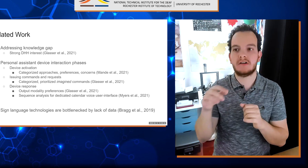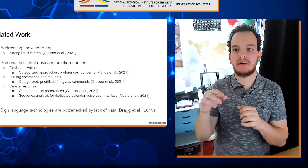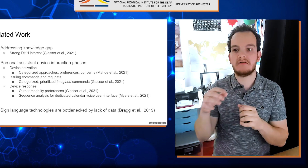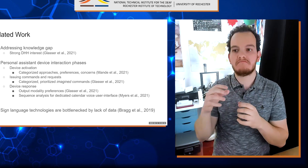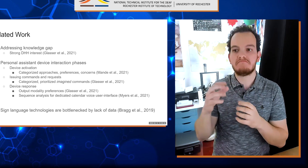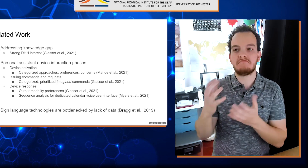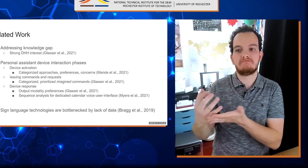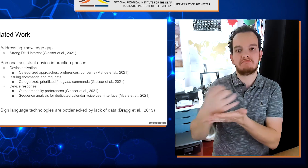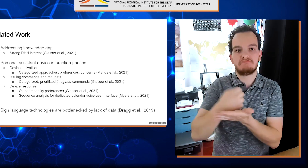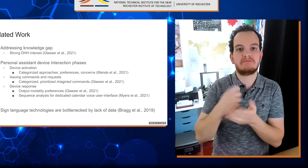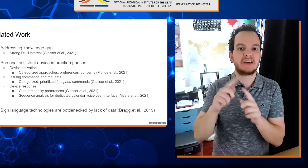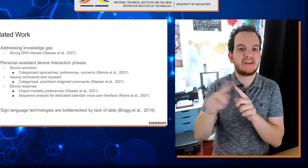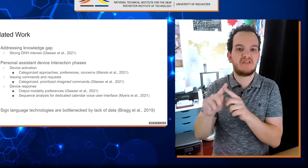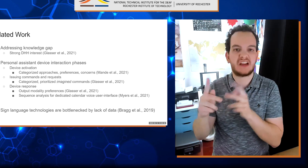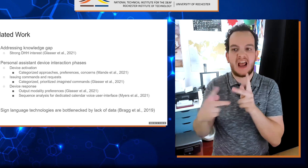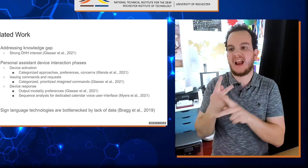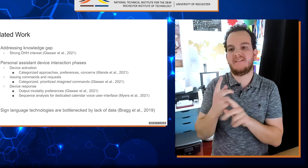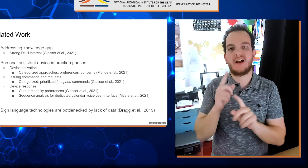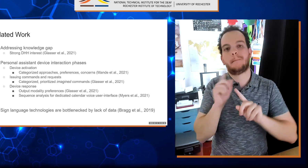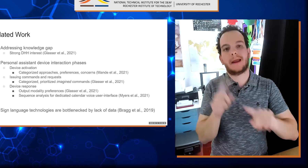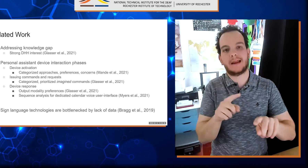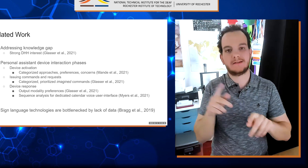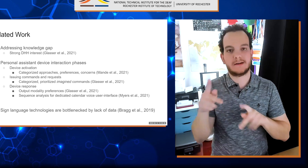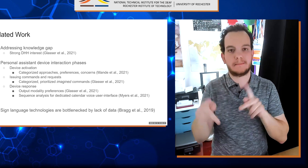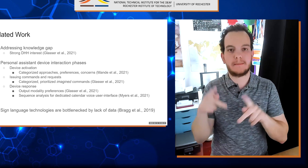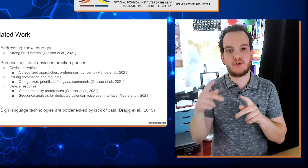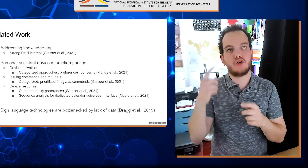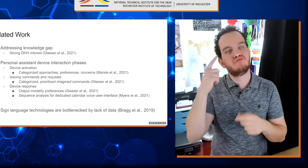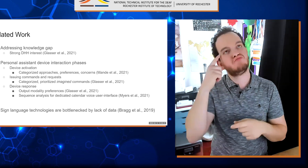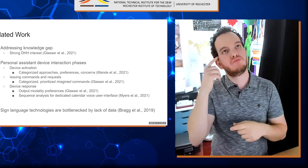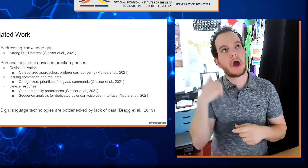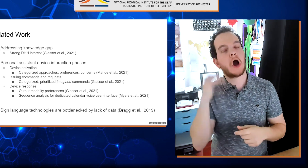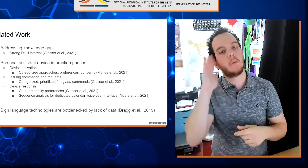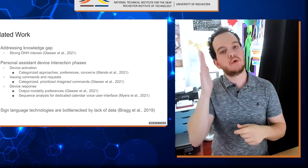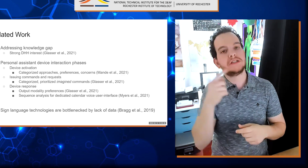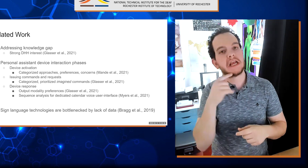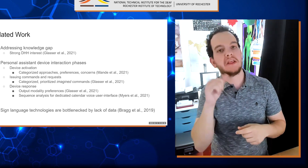I also did some interviews and collected various commands